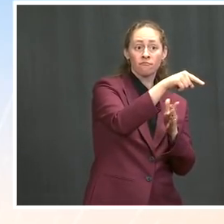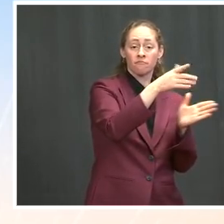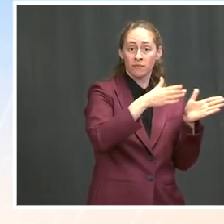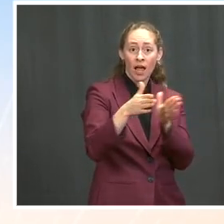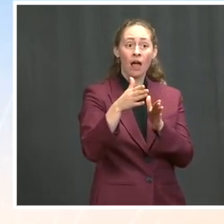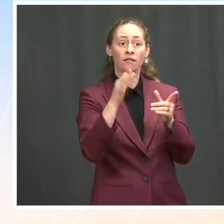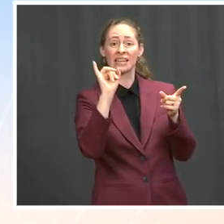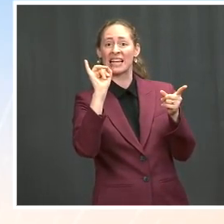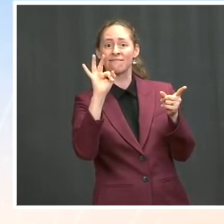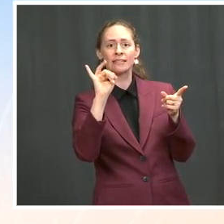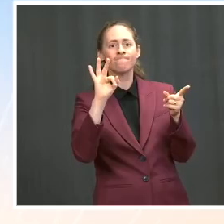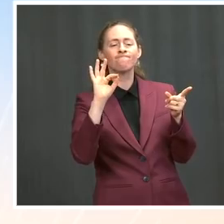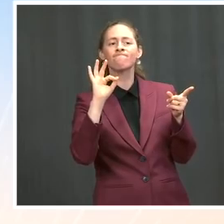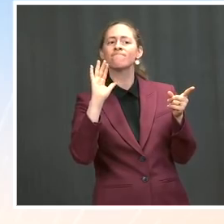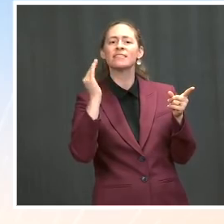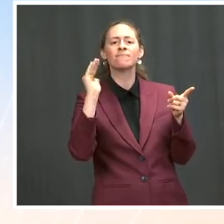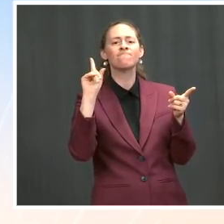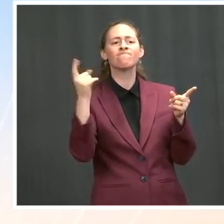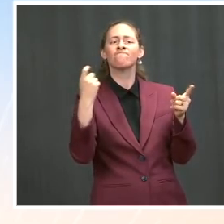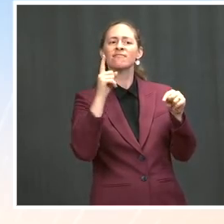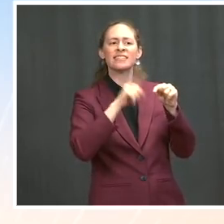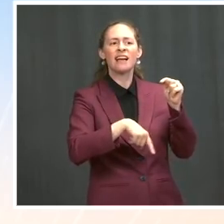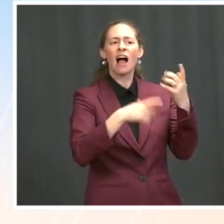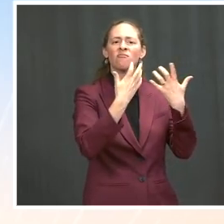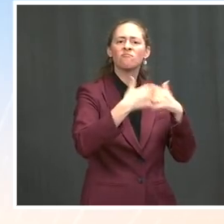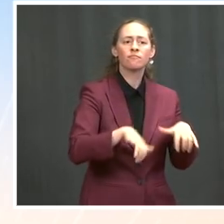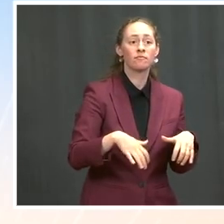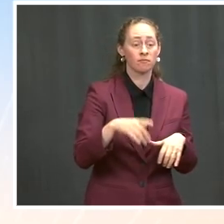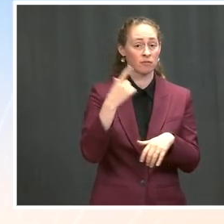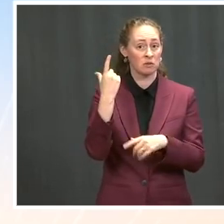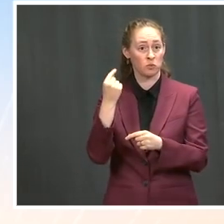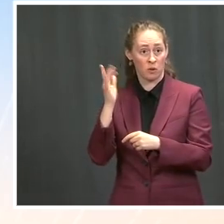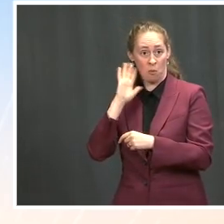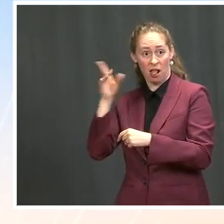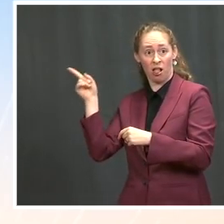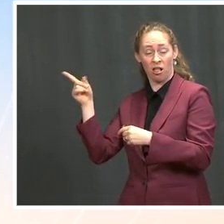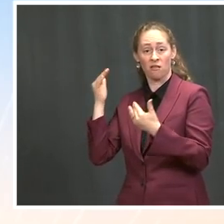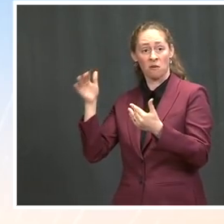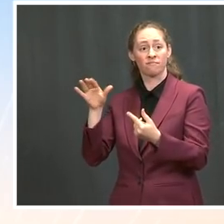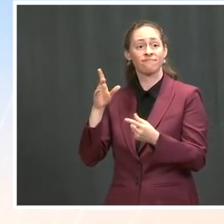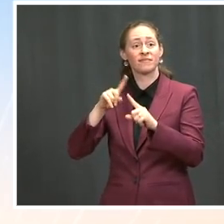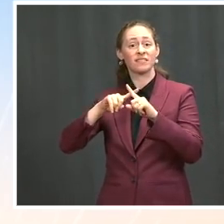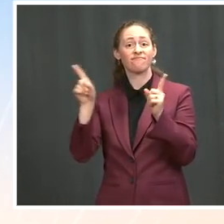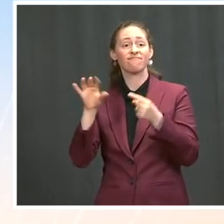from the moderates if they do move forward on a bipartisan piece of legislation? Ms. Psaki: Well, I would say that the President sees this